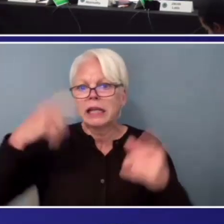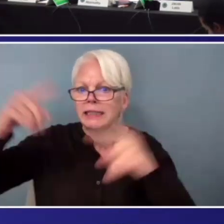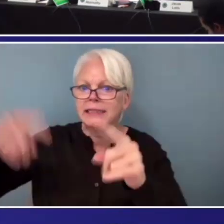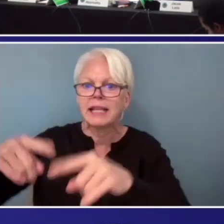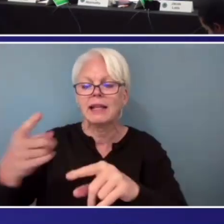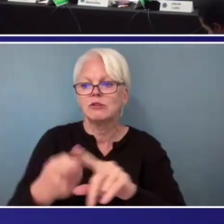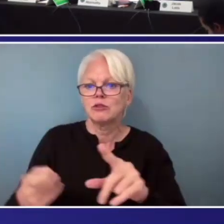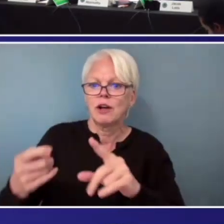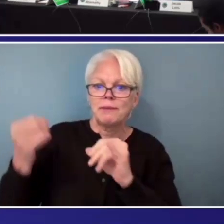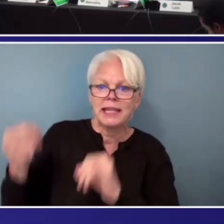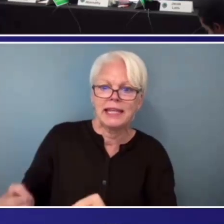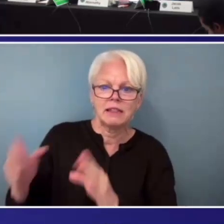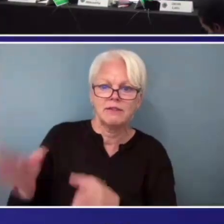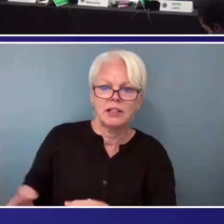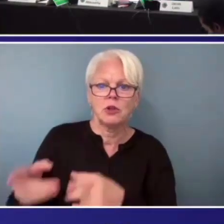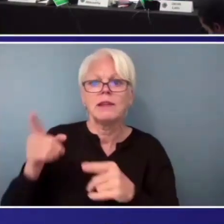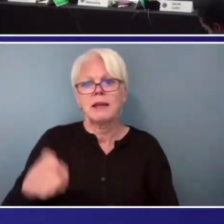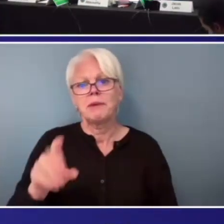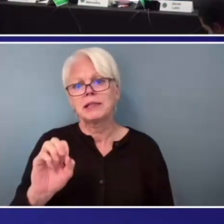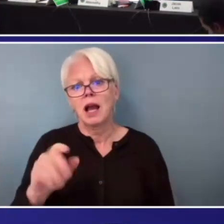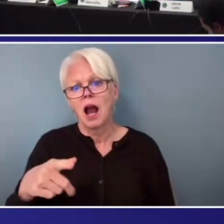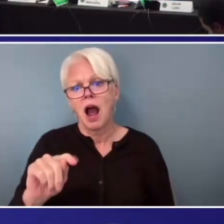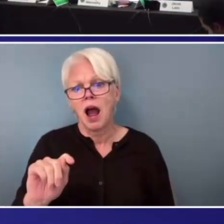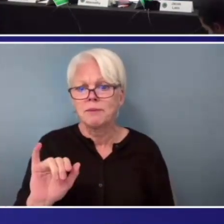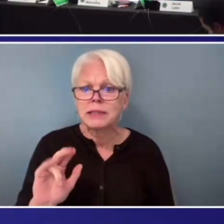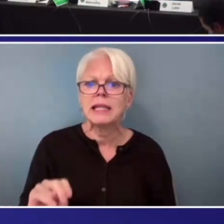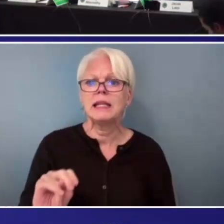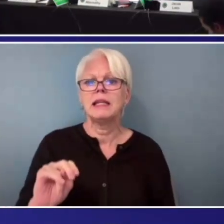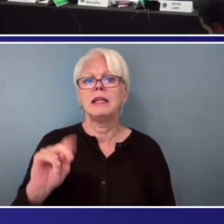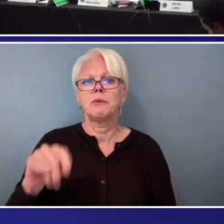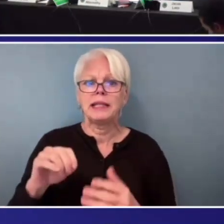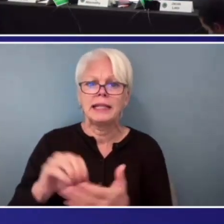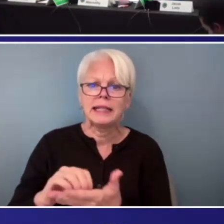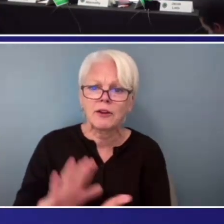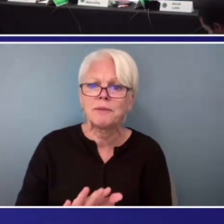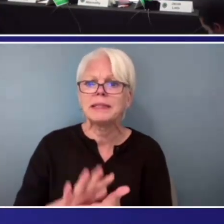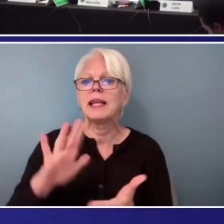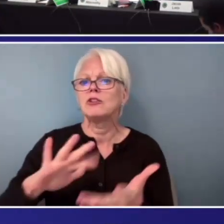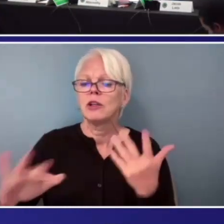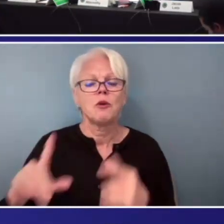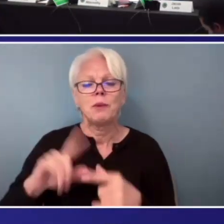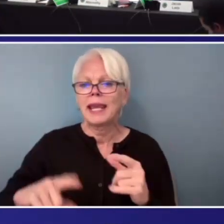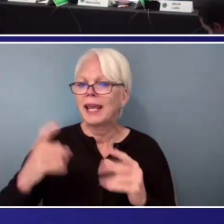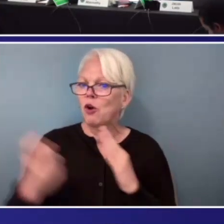They have to, they have to opt in. And so we need documentation, so we can't automatically put people in, but we get the spirit of,